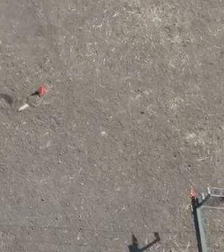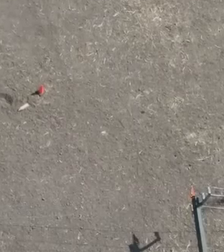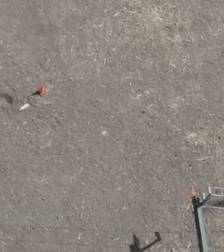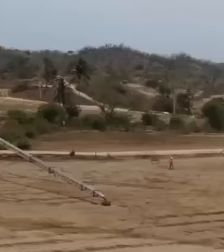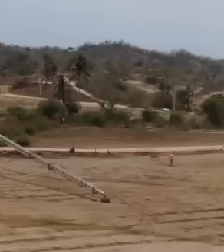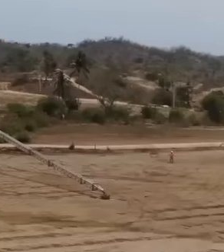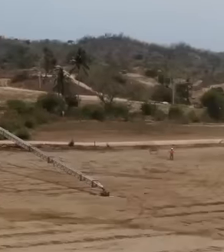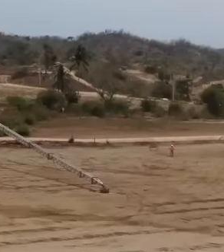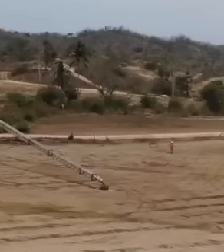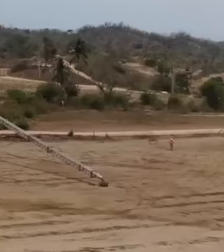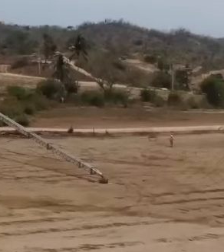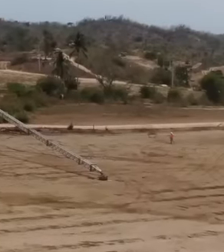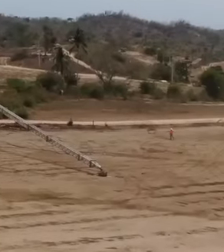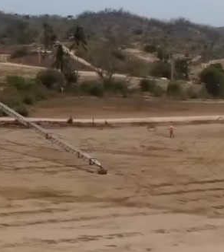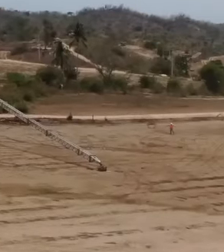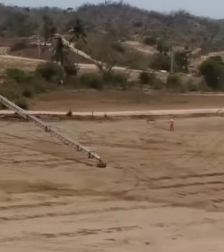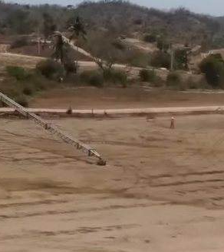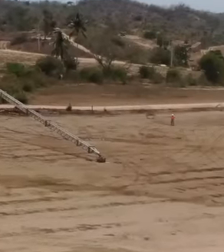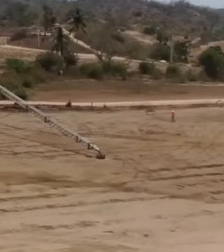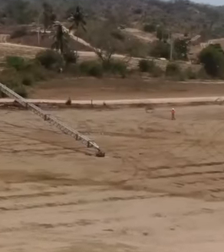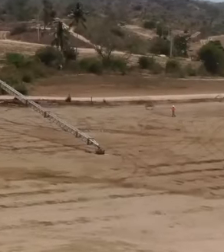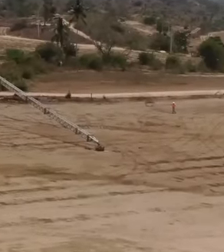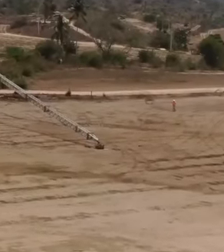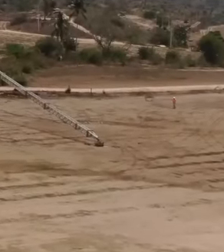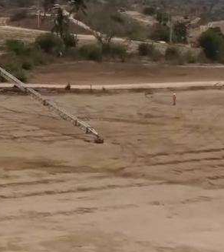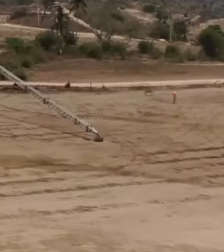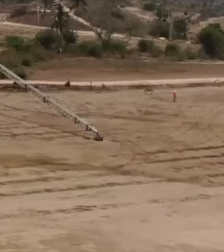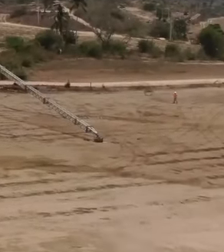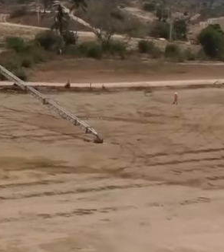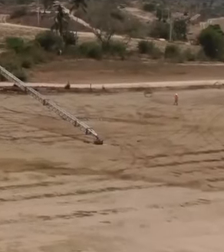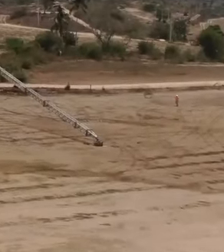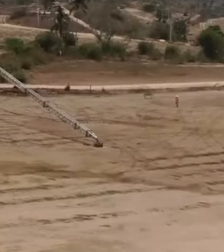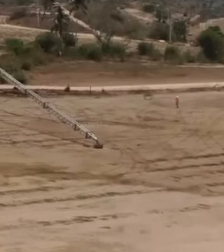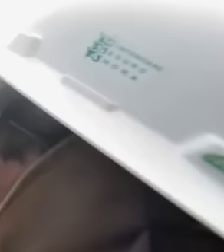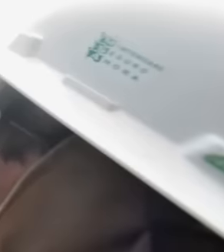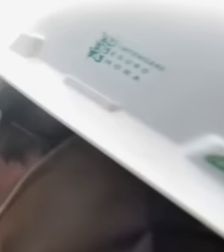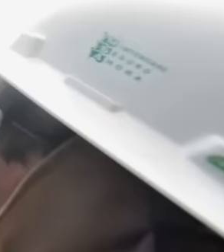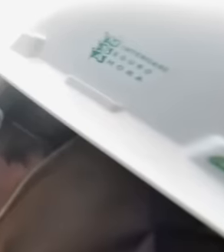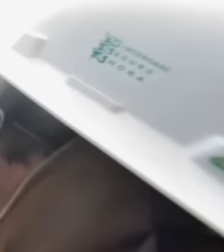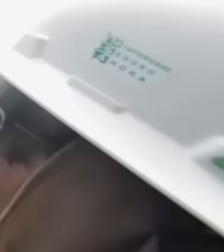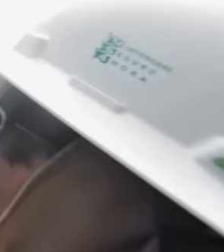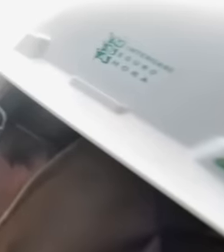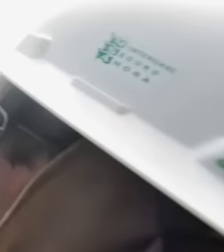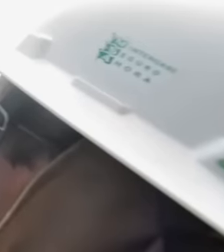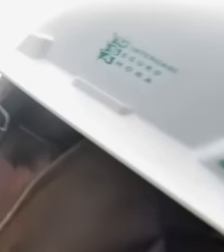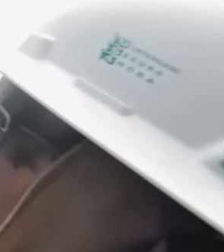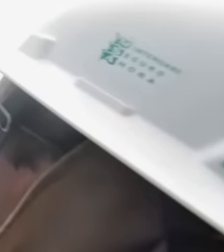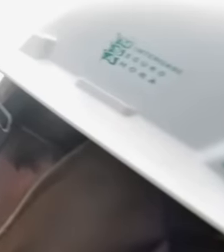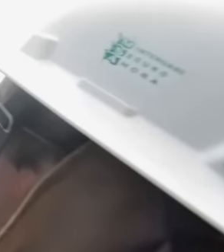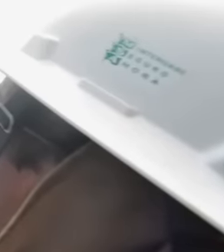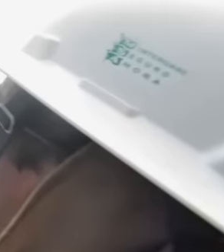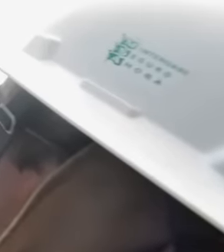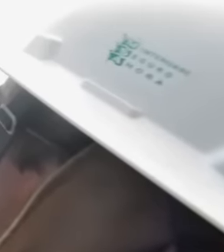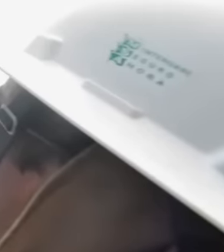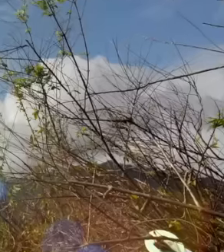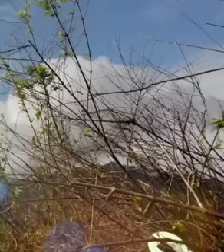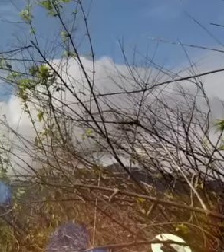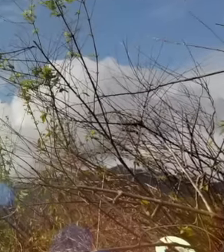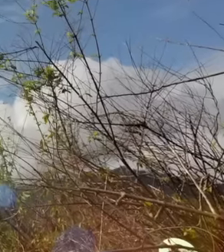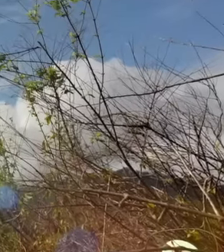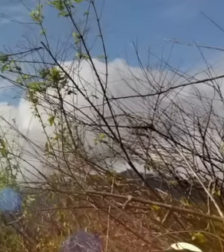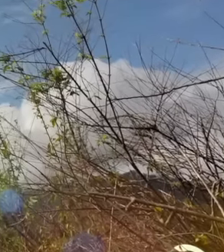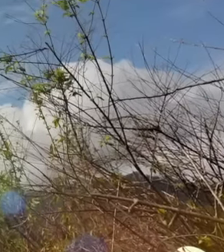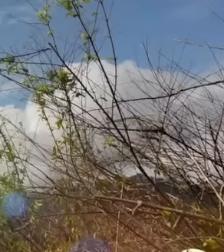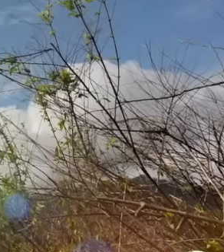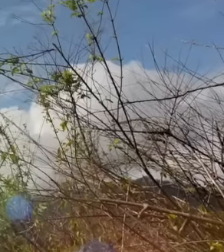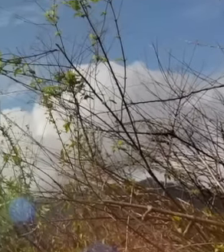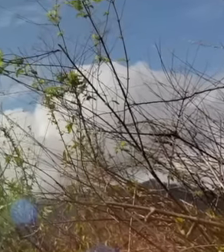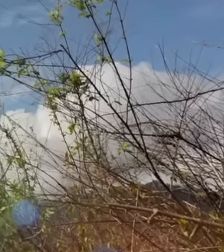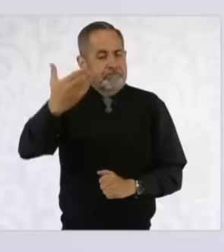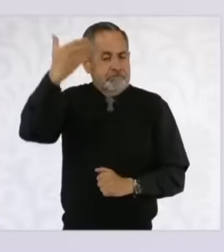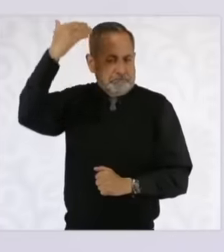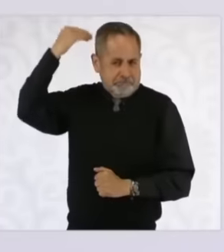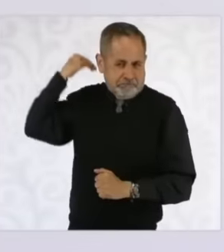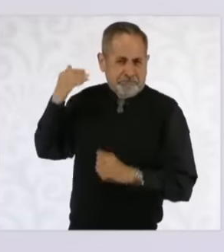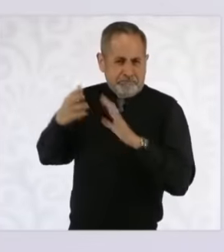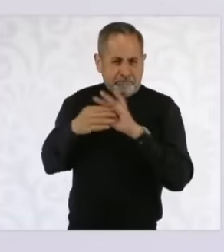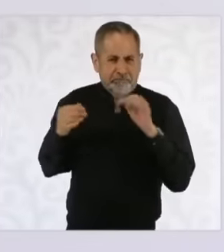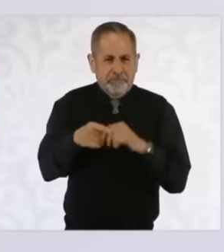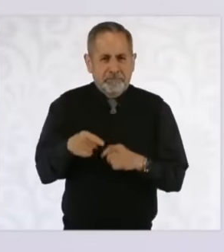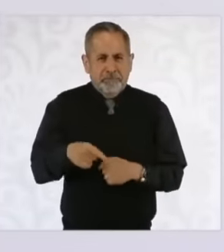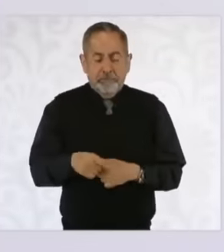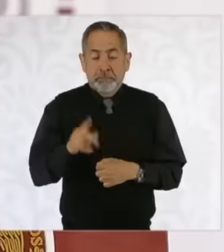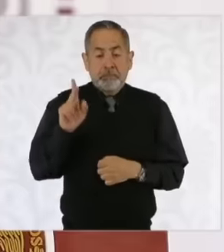if I go Let's stop for a second on this, a long time ago it was thought that as GDP grew, GDP